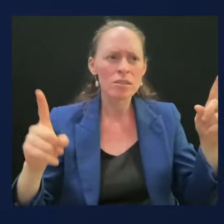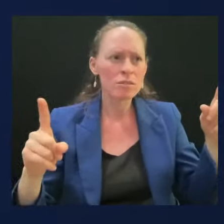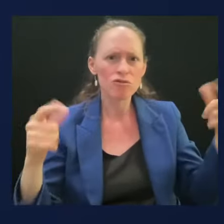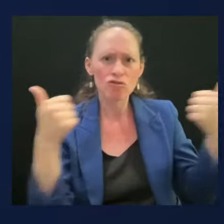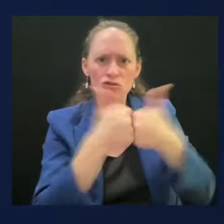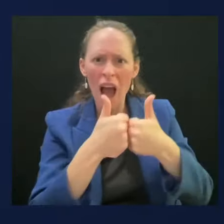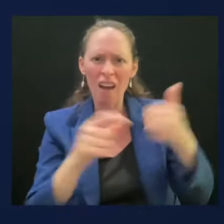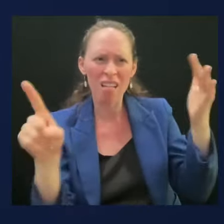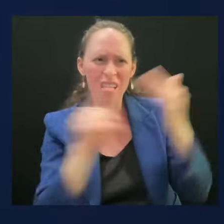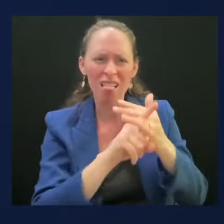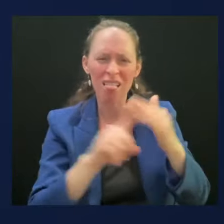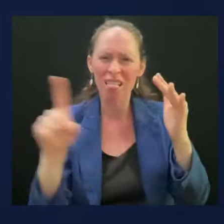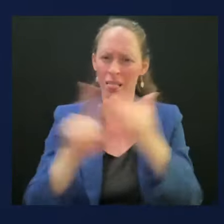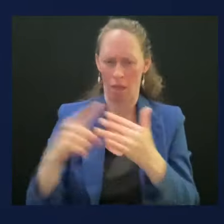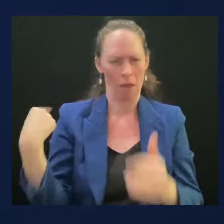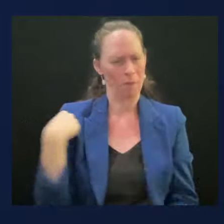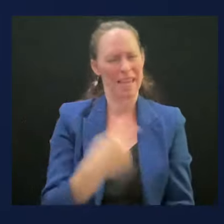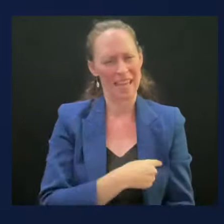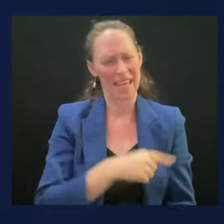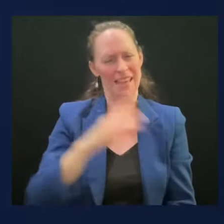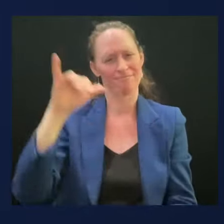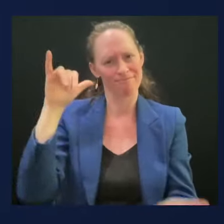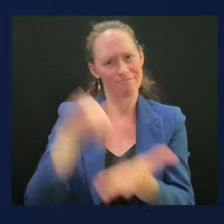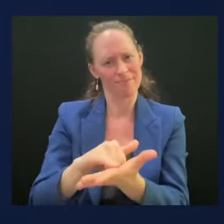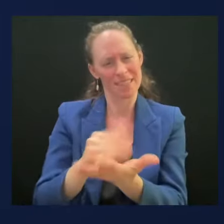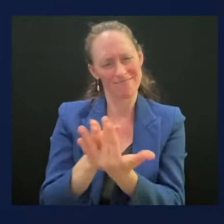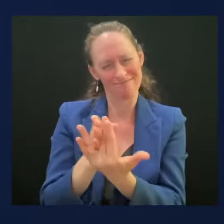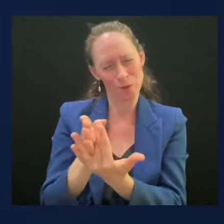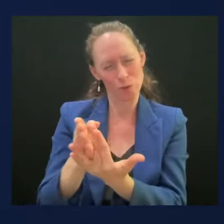It's how we come together as one nation, united,